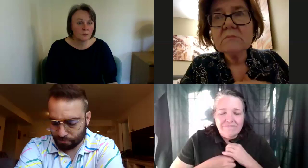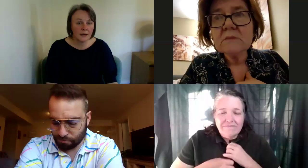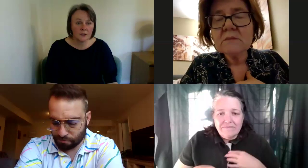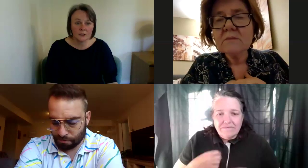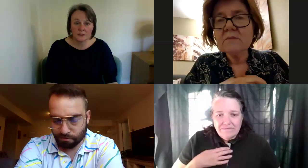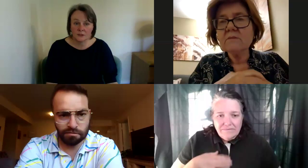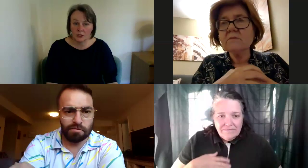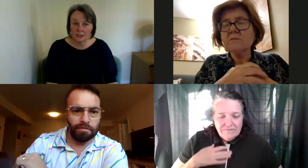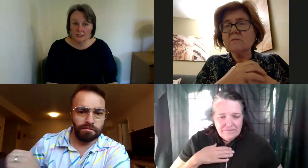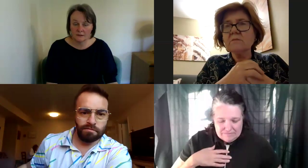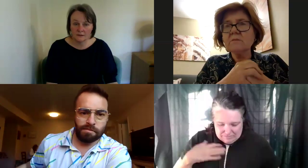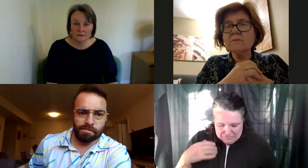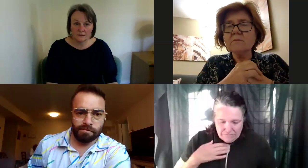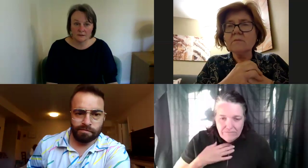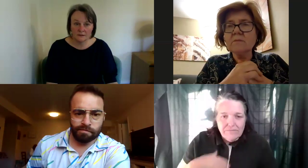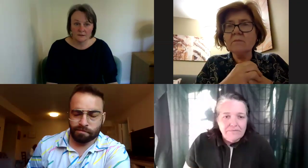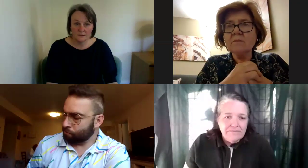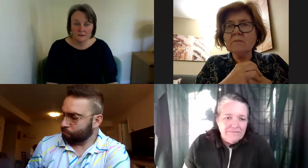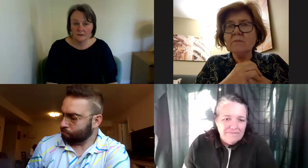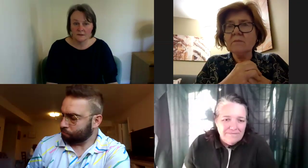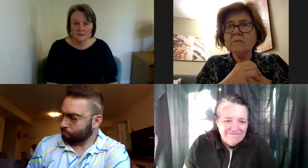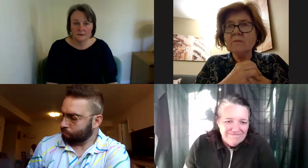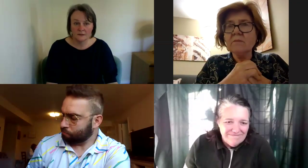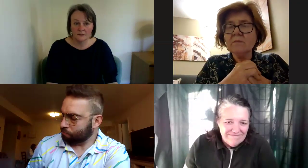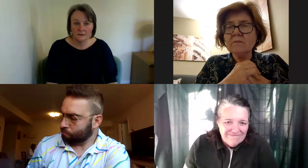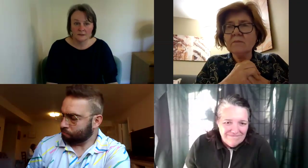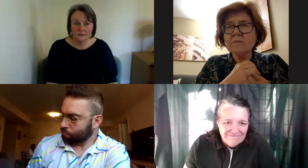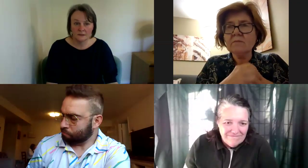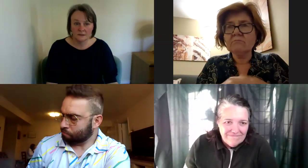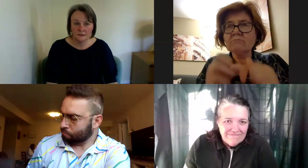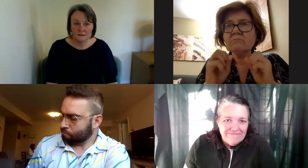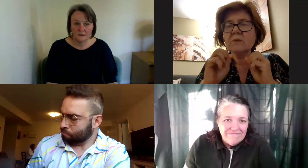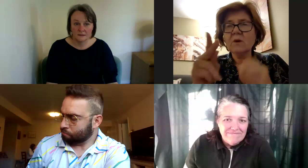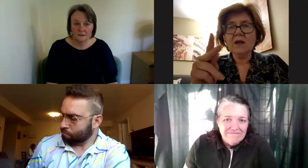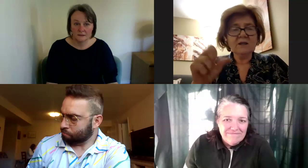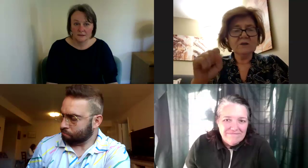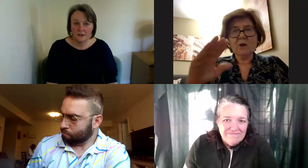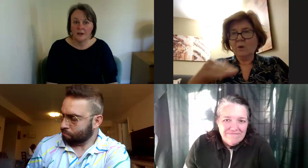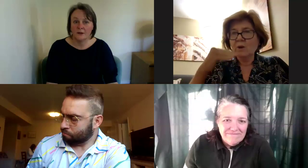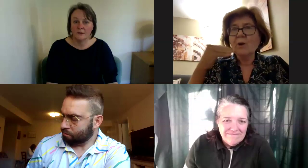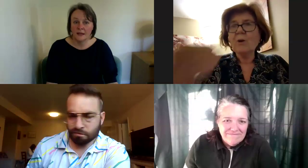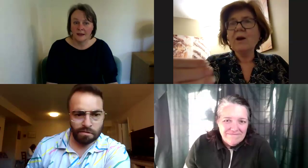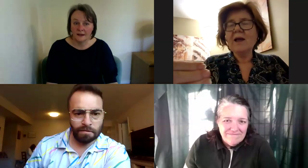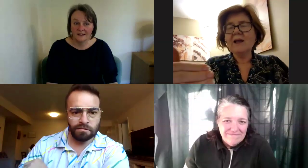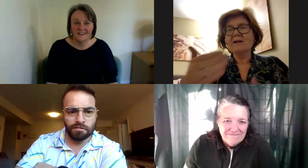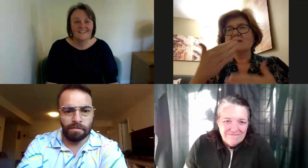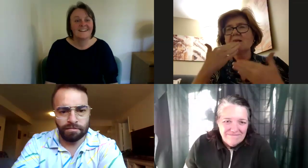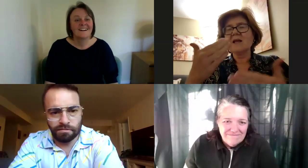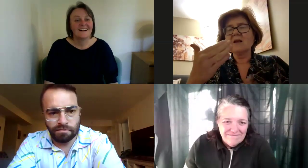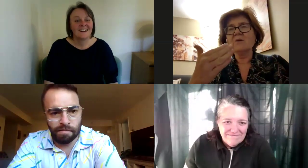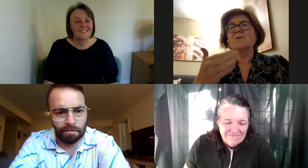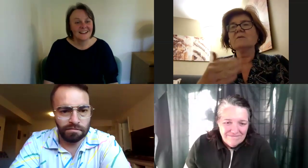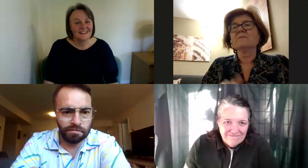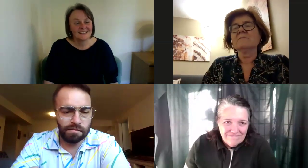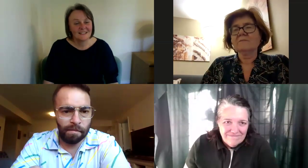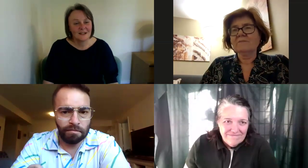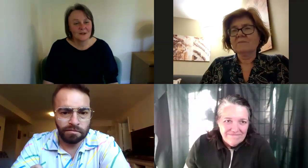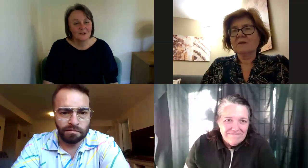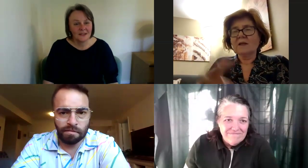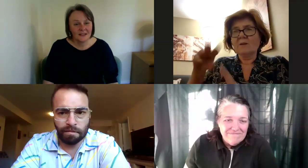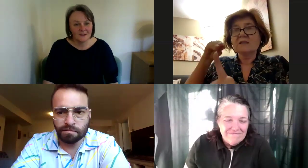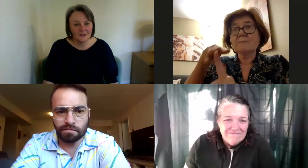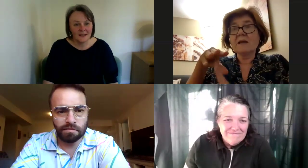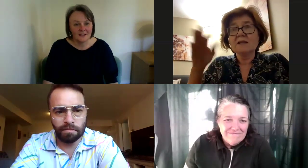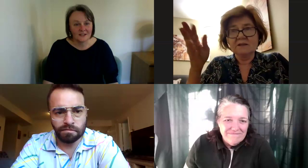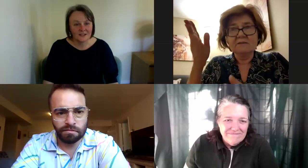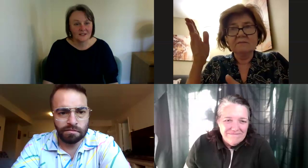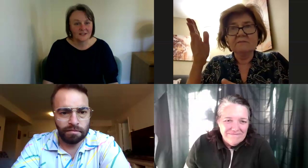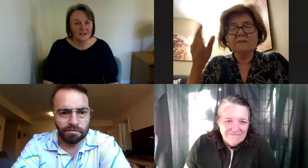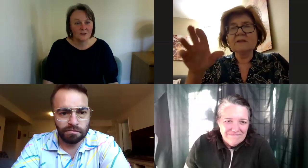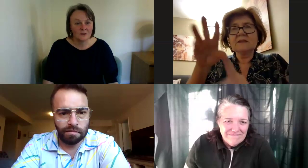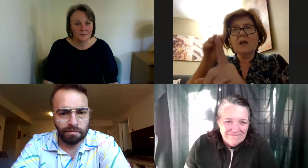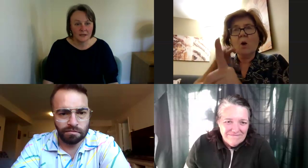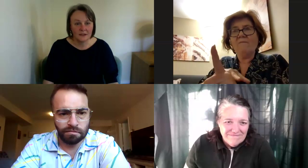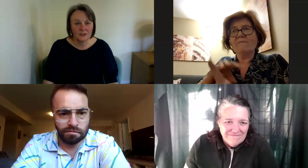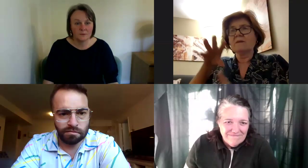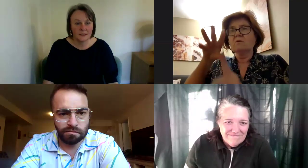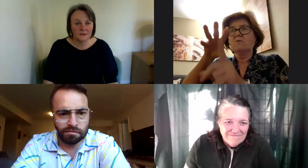prior to us starting? Okay. All right. So thank you so much. So the spotlight should be on the